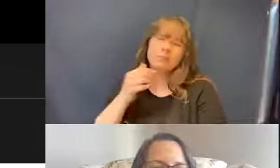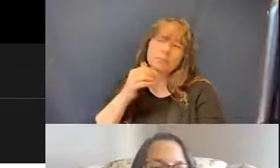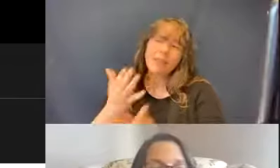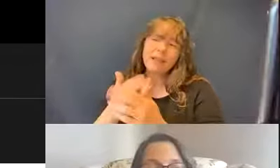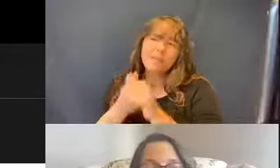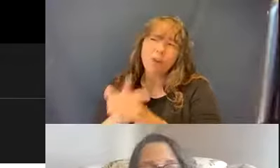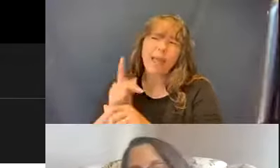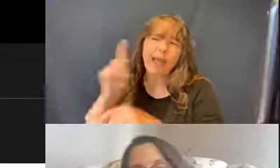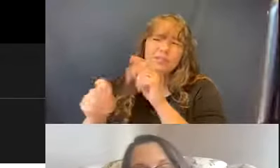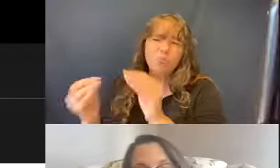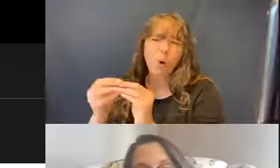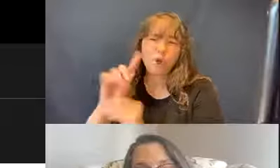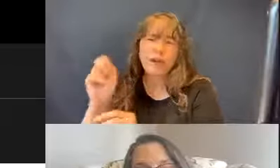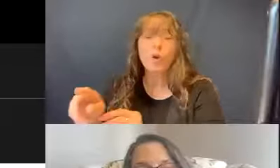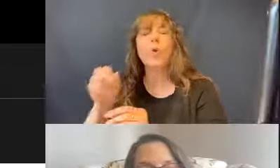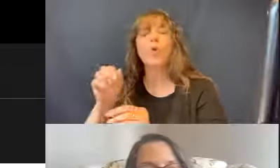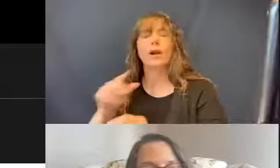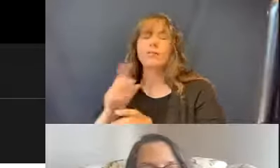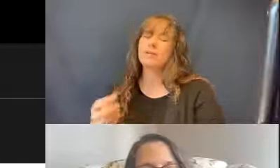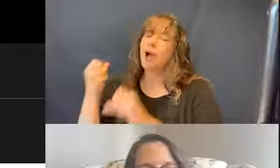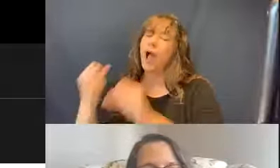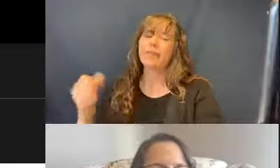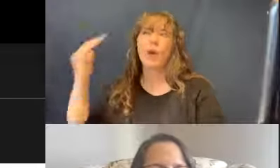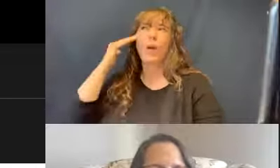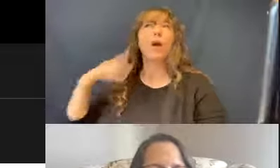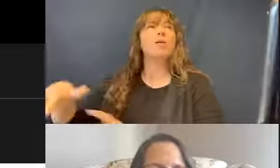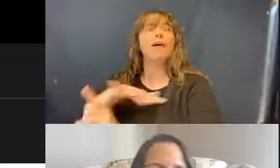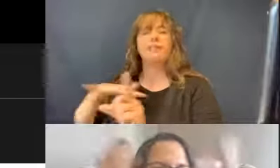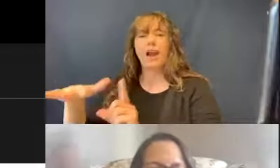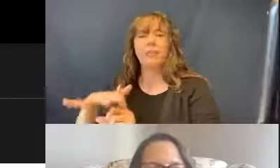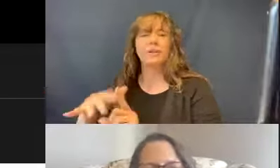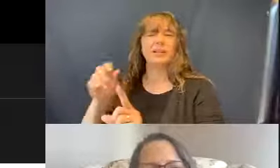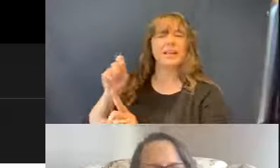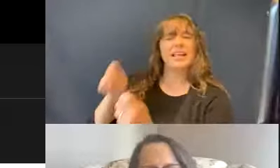We're highly aware of the environment in this situation. Even people that really don't identify